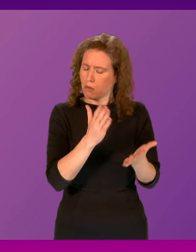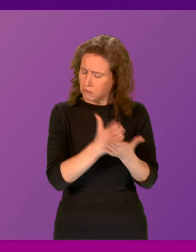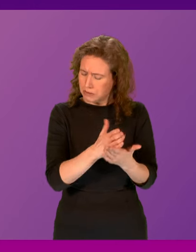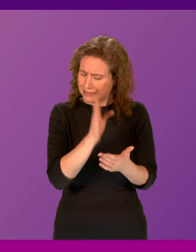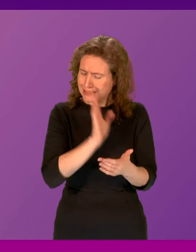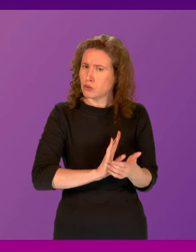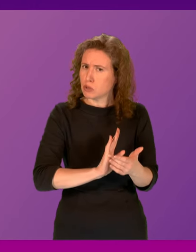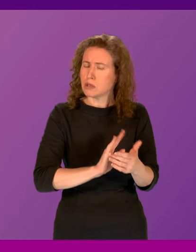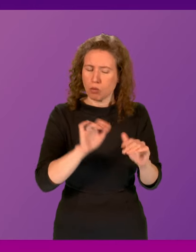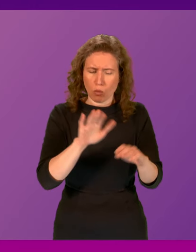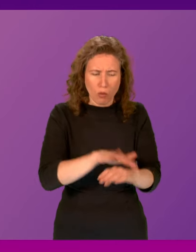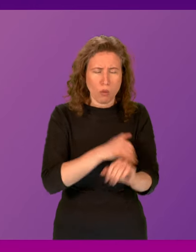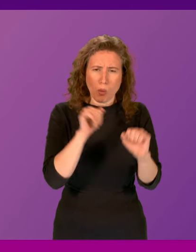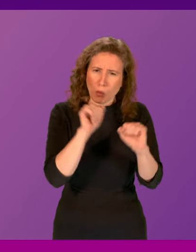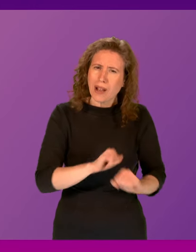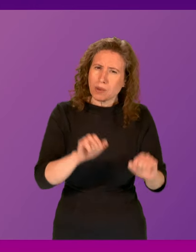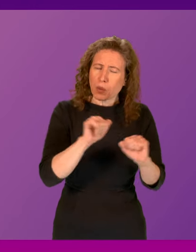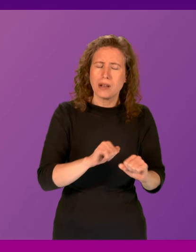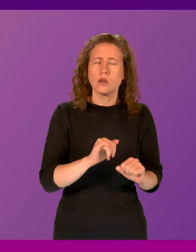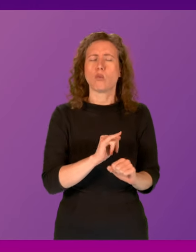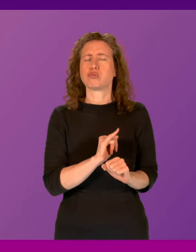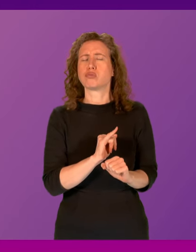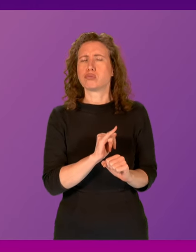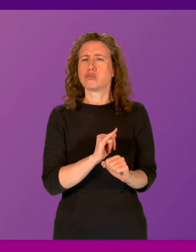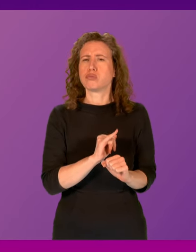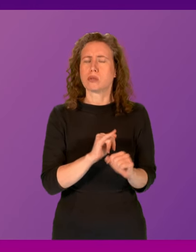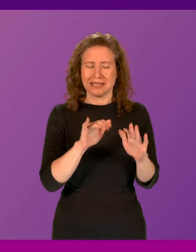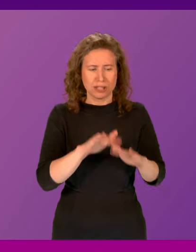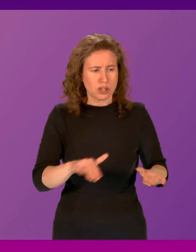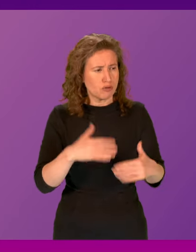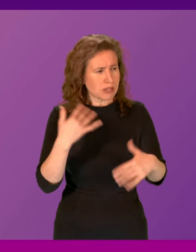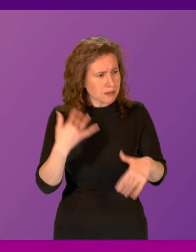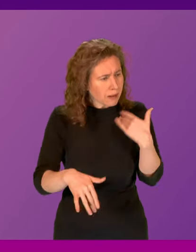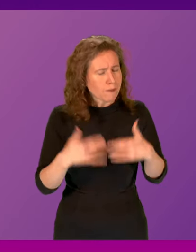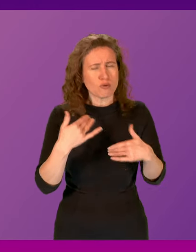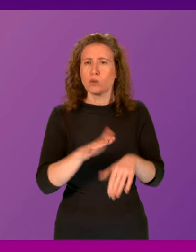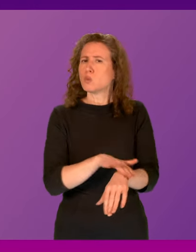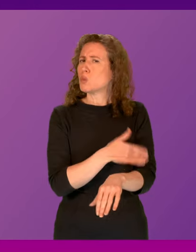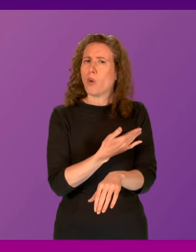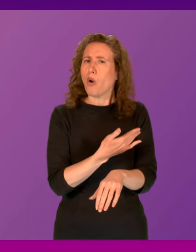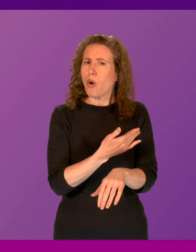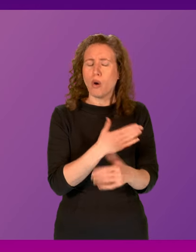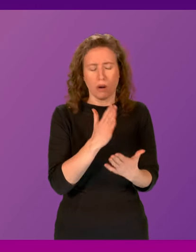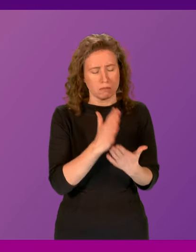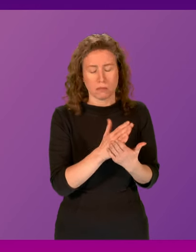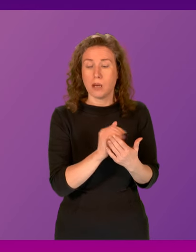waits that parents and children are having to suffer. However, in his initial response,